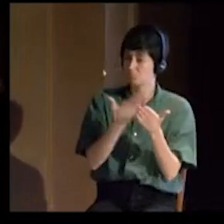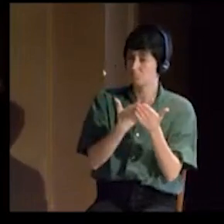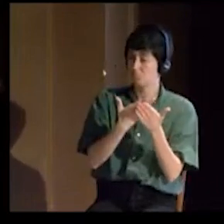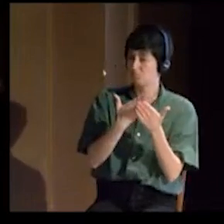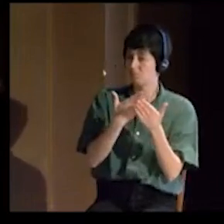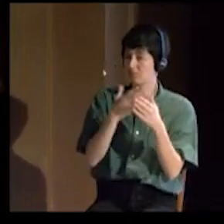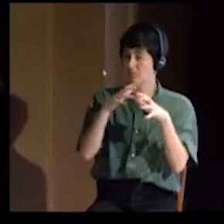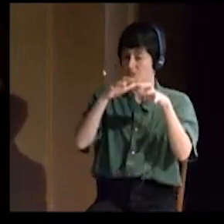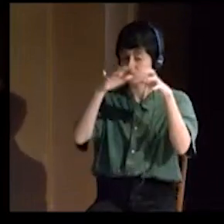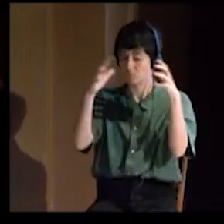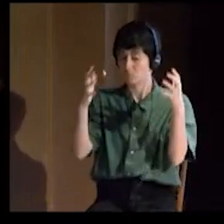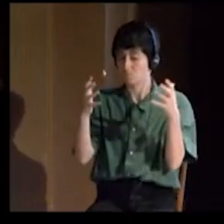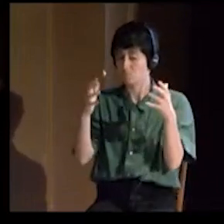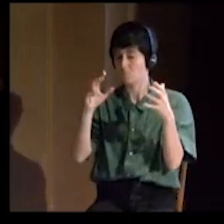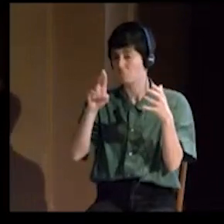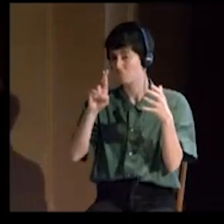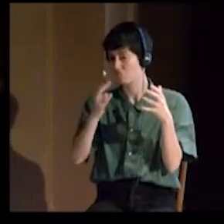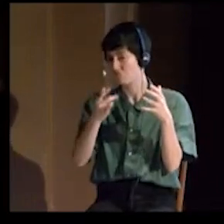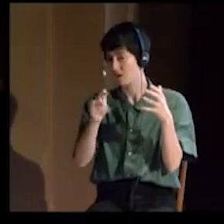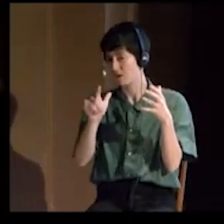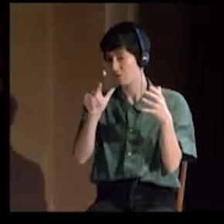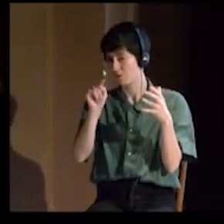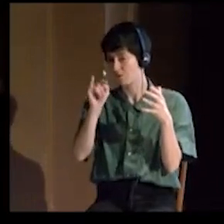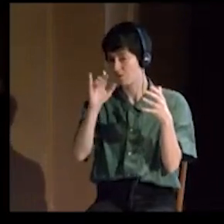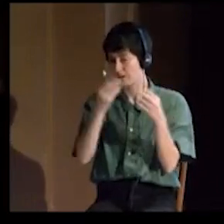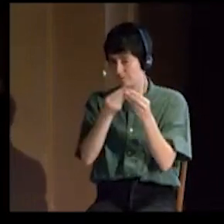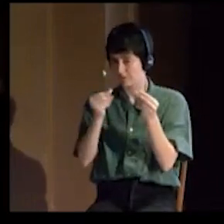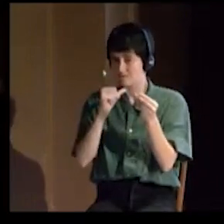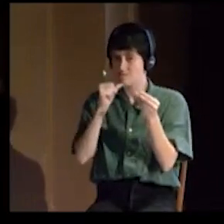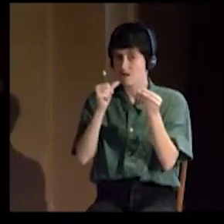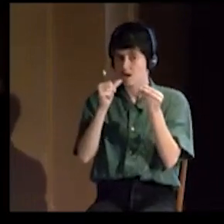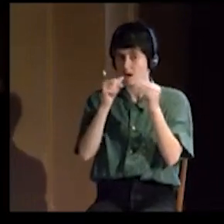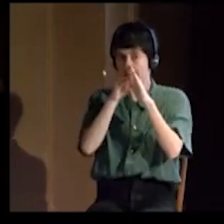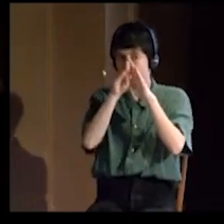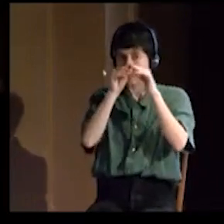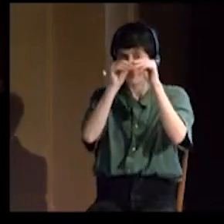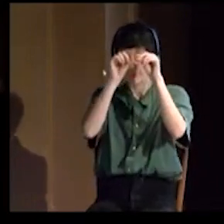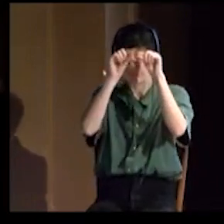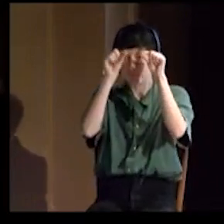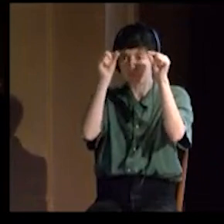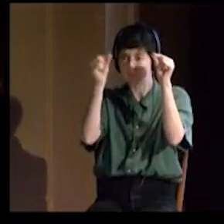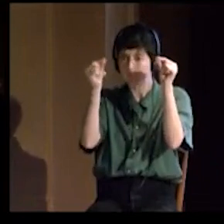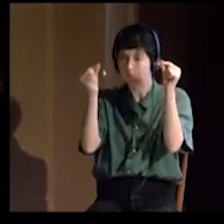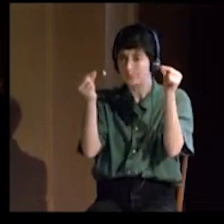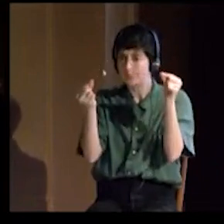surface, and the extent to which those materials can be preserved through those surface processes?